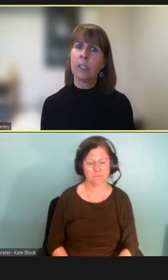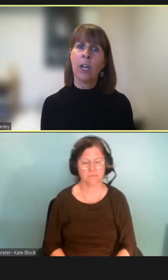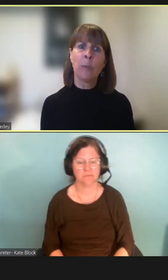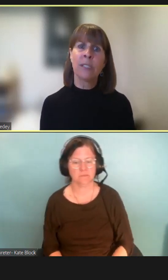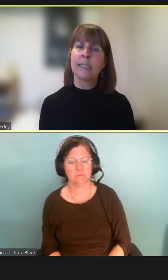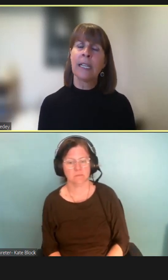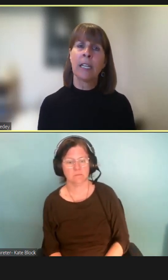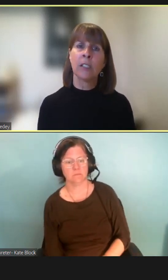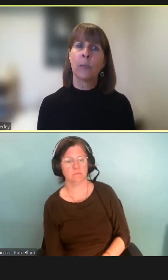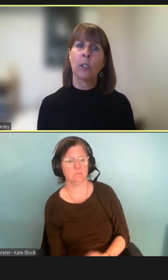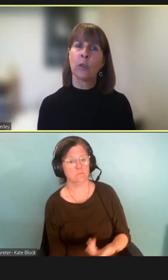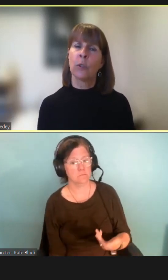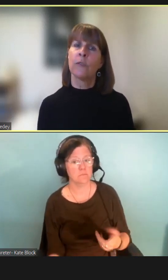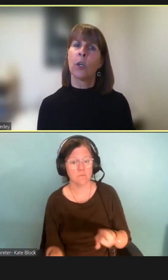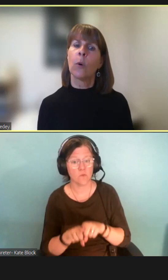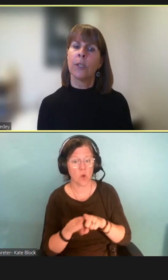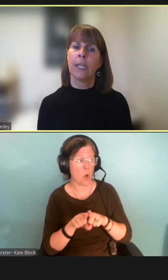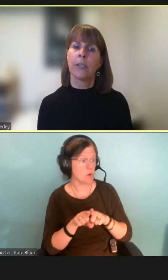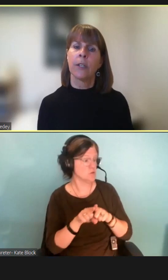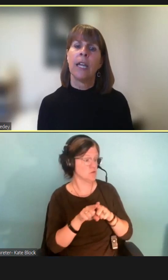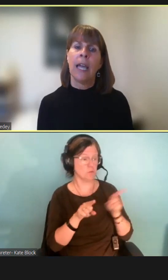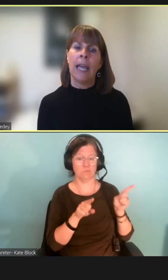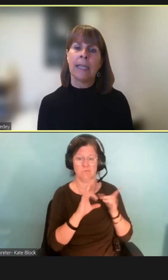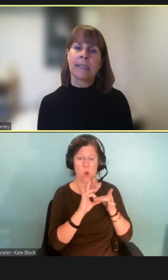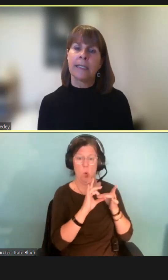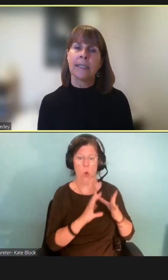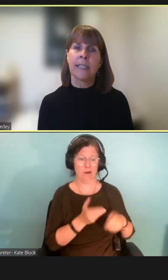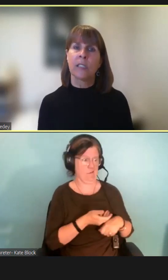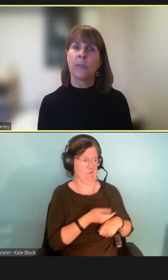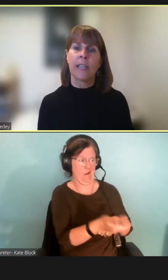option is to hire somebody who's more of a coordinator and send assessments out